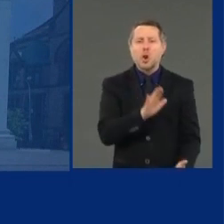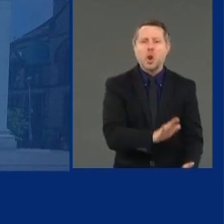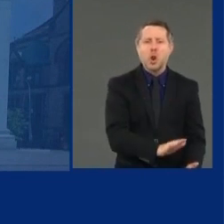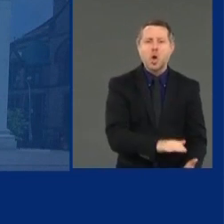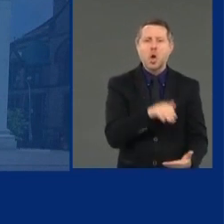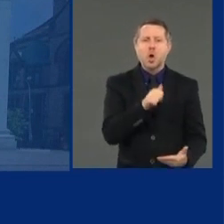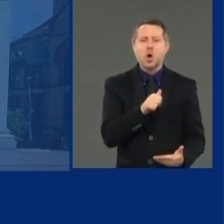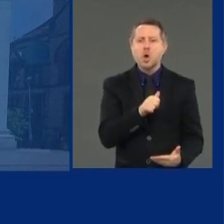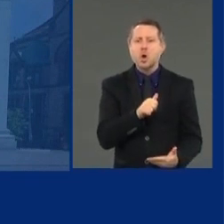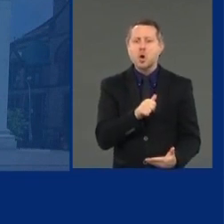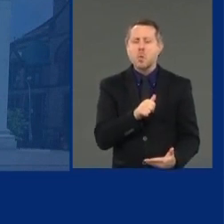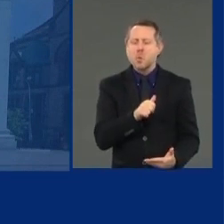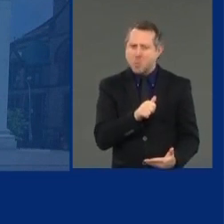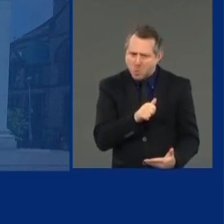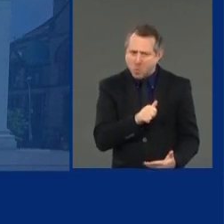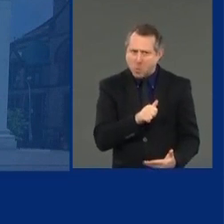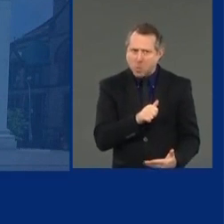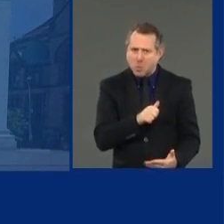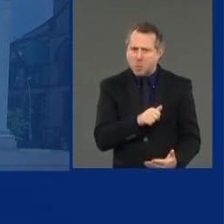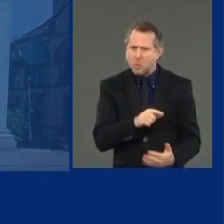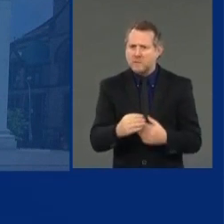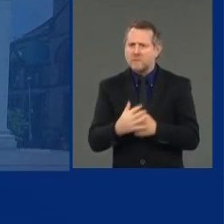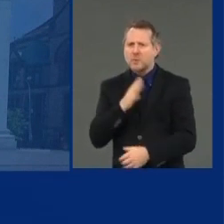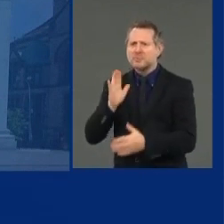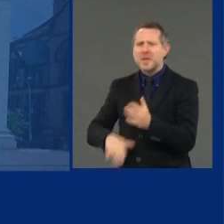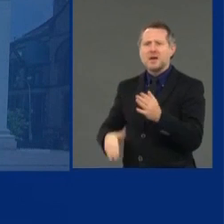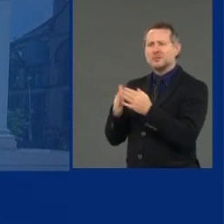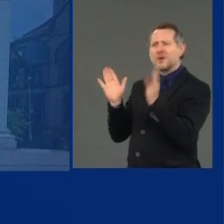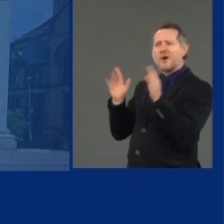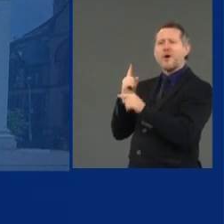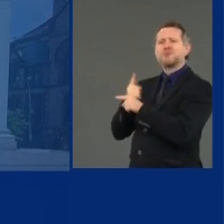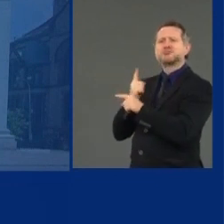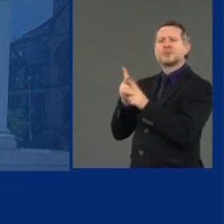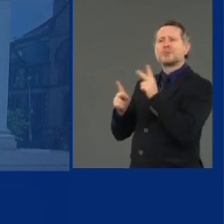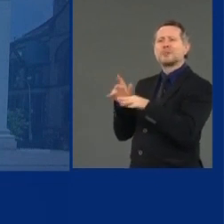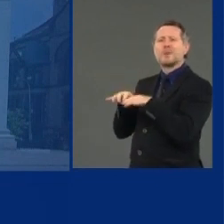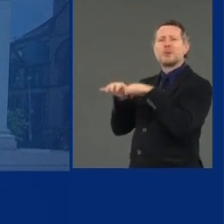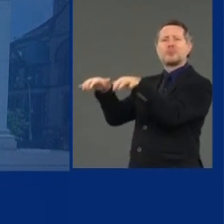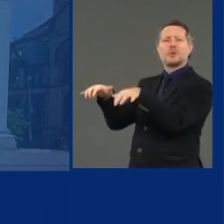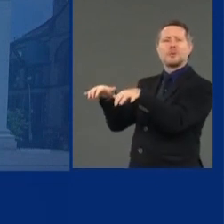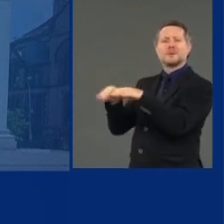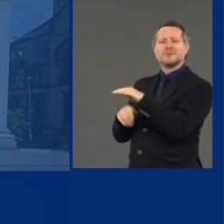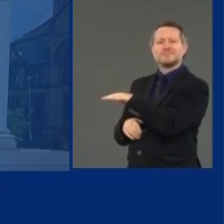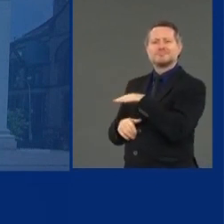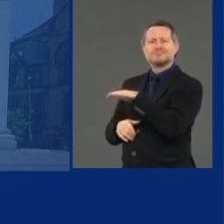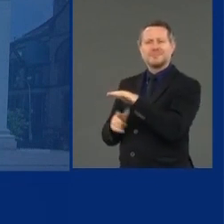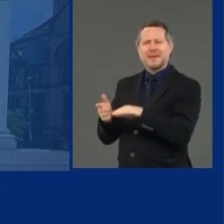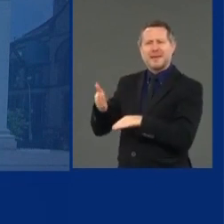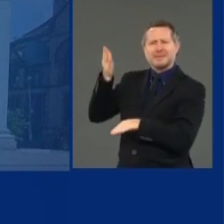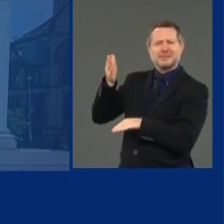THE FIRST RESPONDERS, THE FRONT LINE WORKERS WIND UP HAVING A